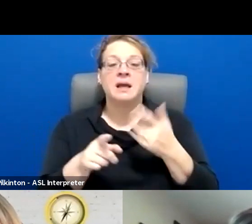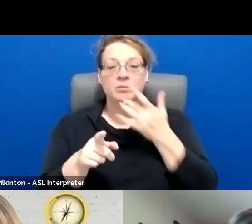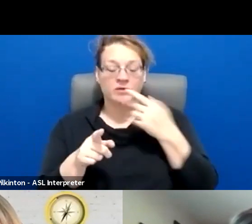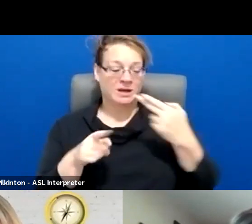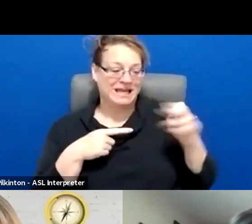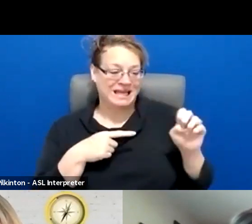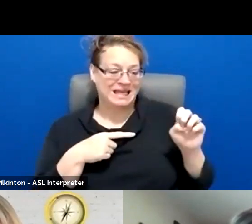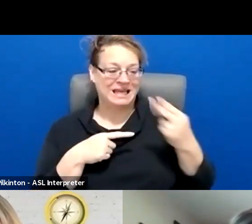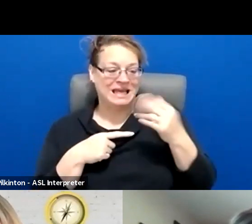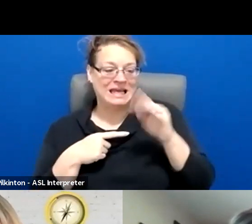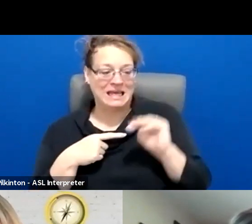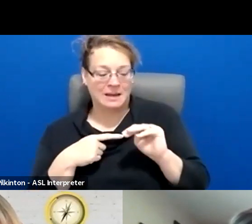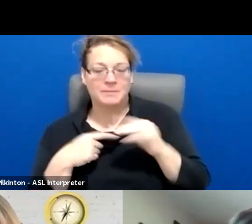Lisa Primm: Thank you, Lisa.